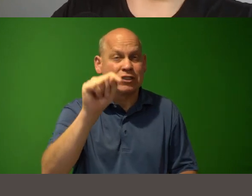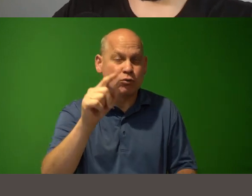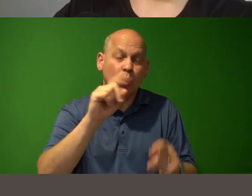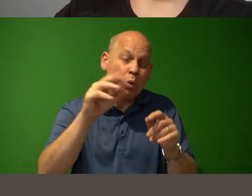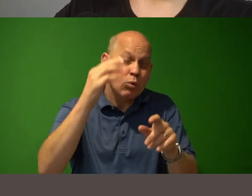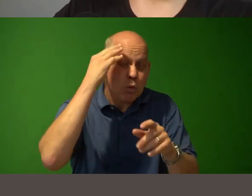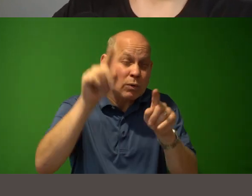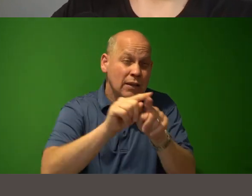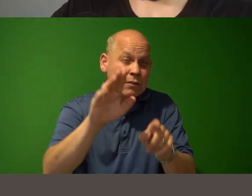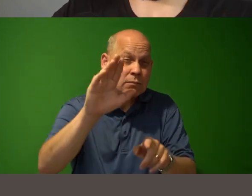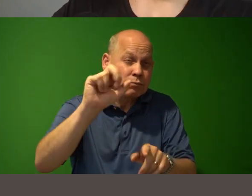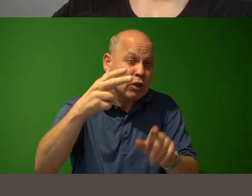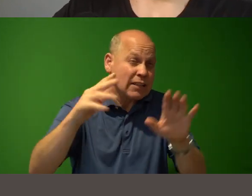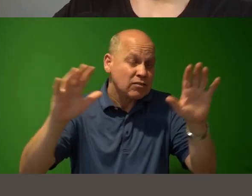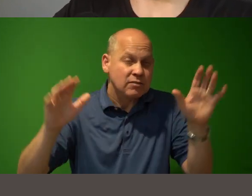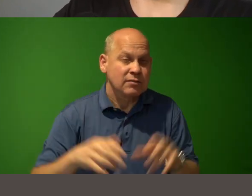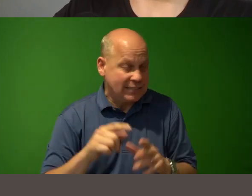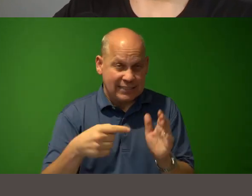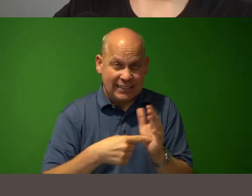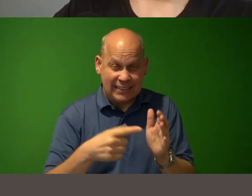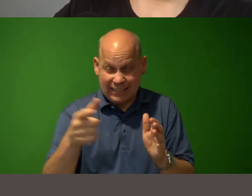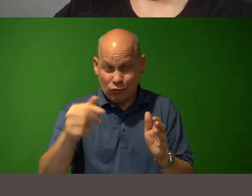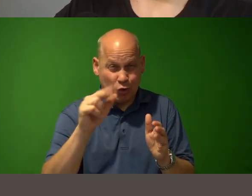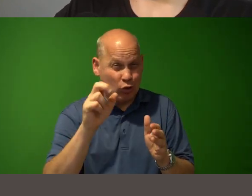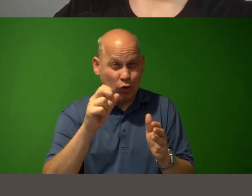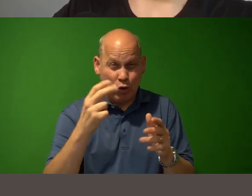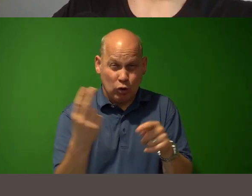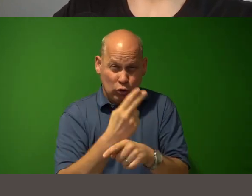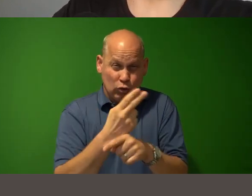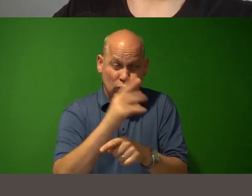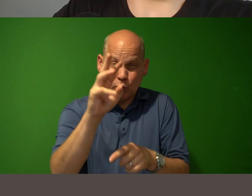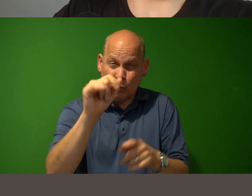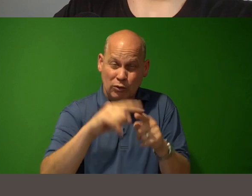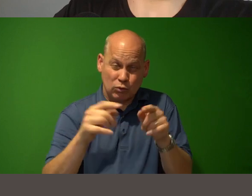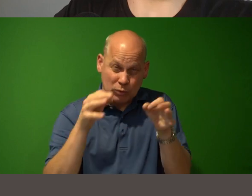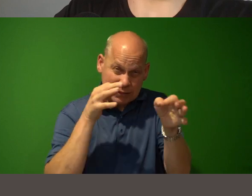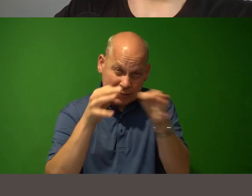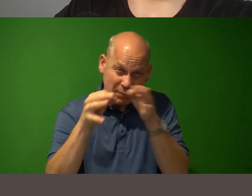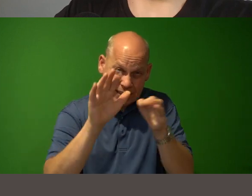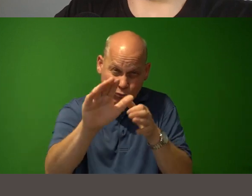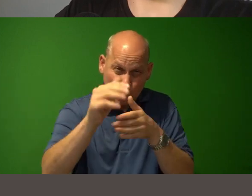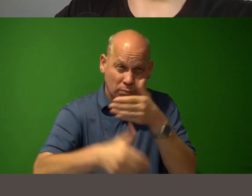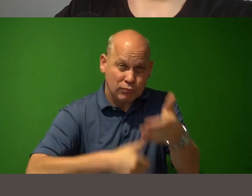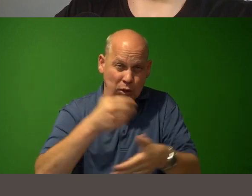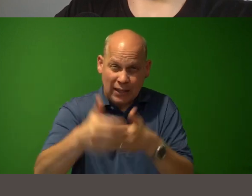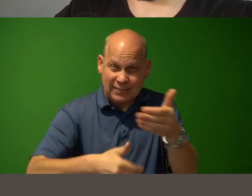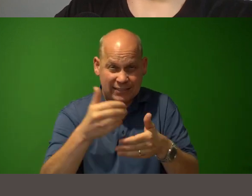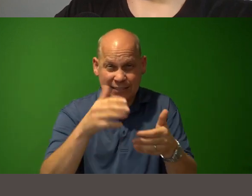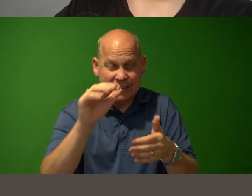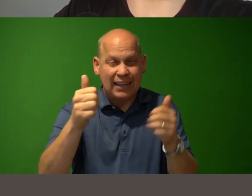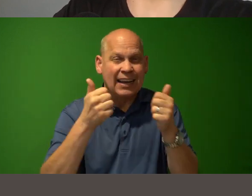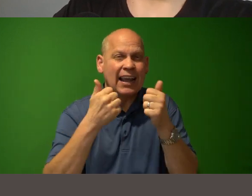And what's great about these is they are a useful way to explain your process parallel efforts and tell a story.